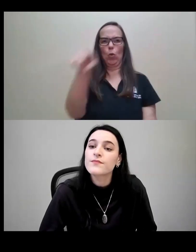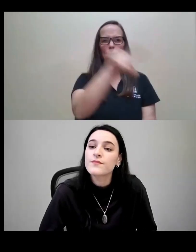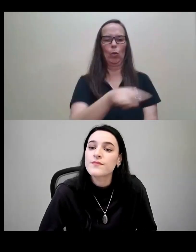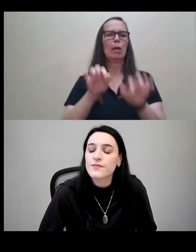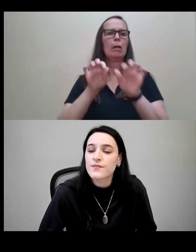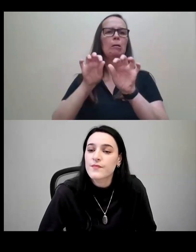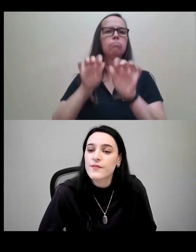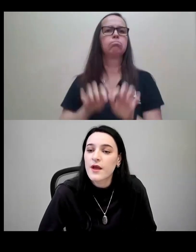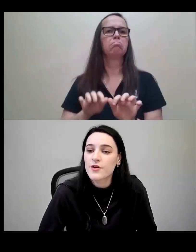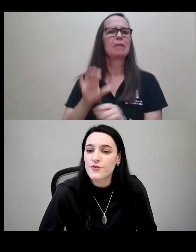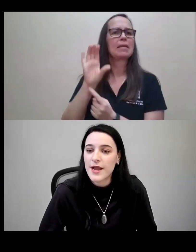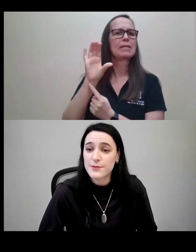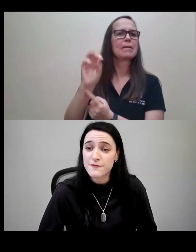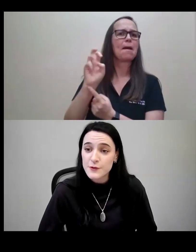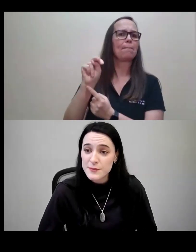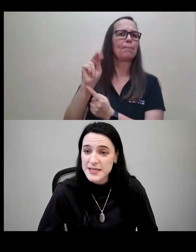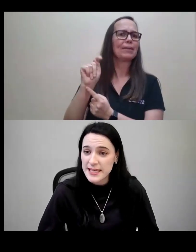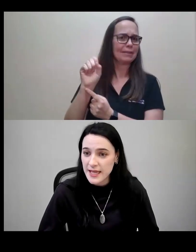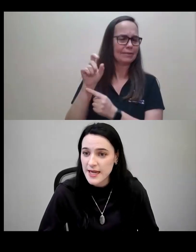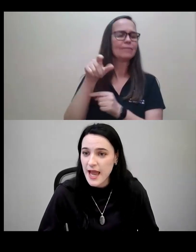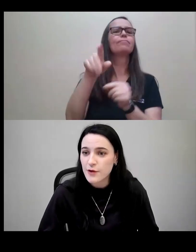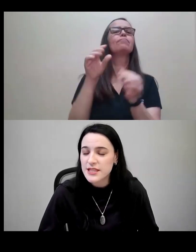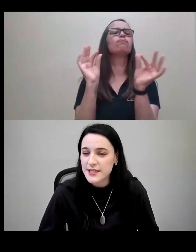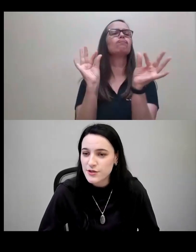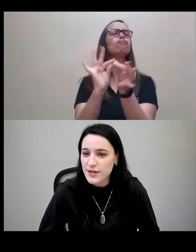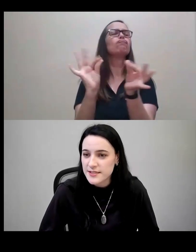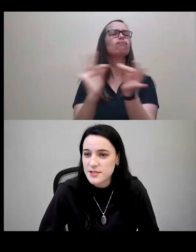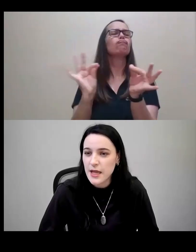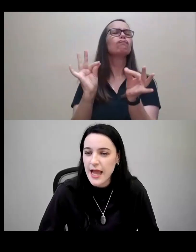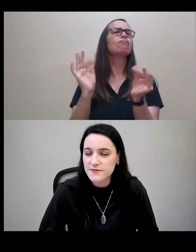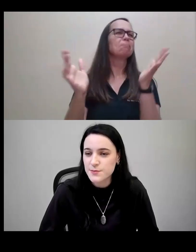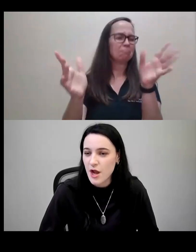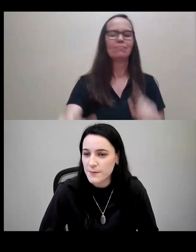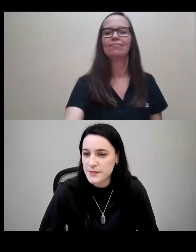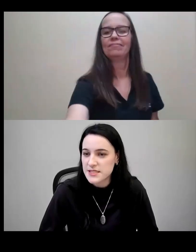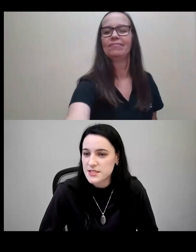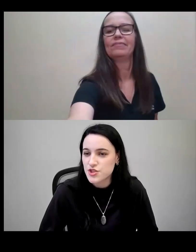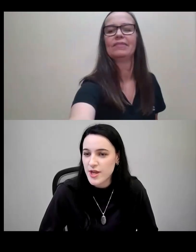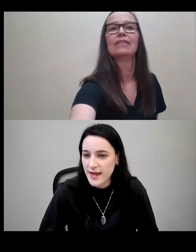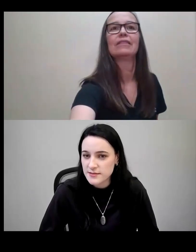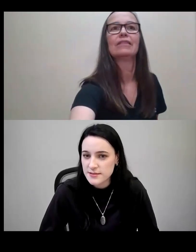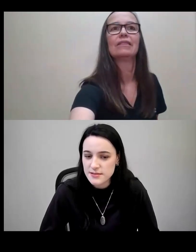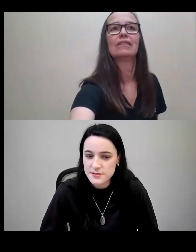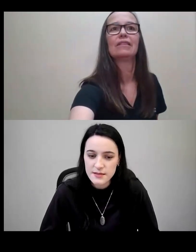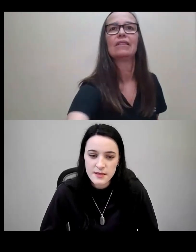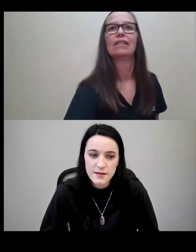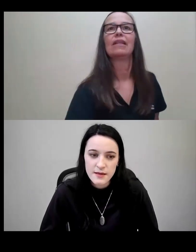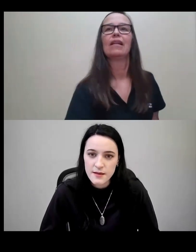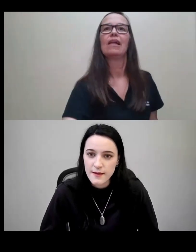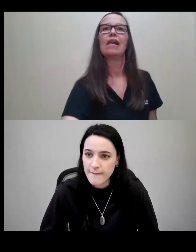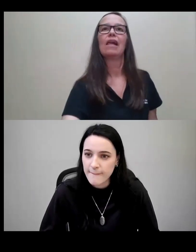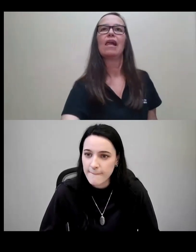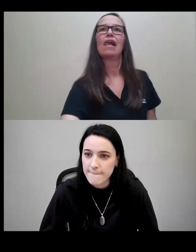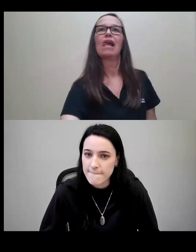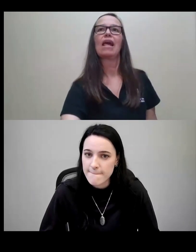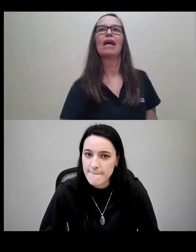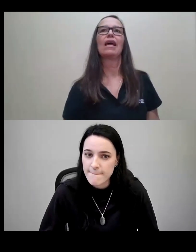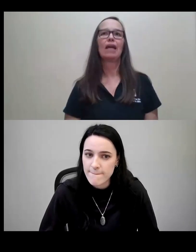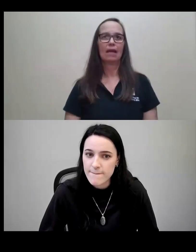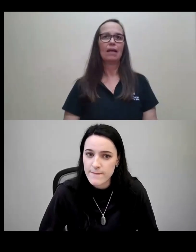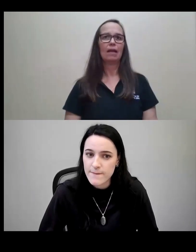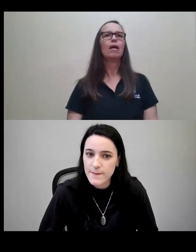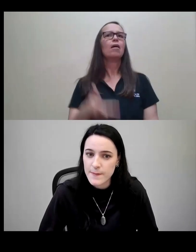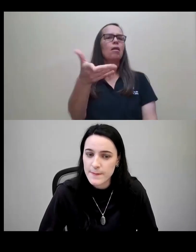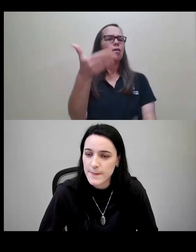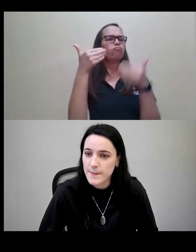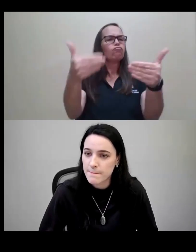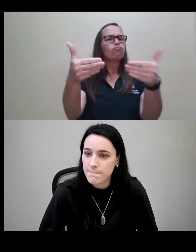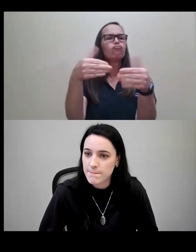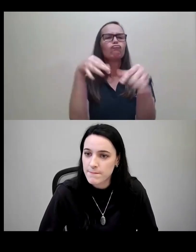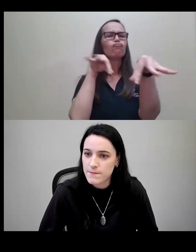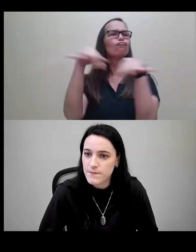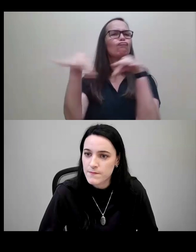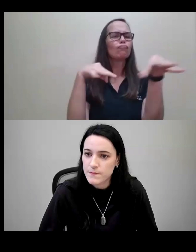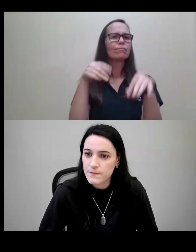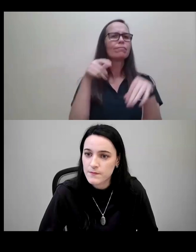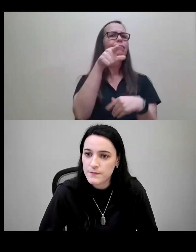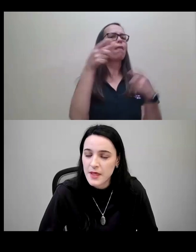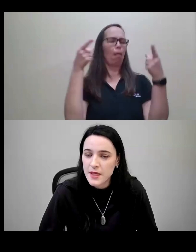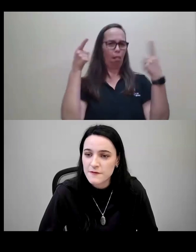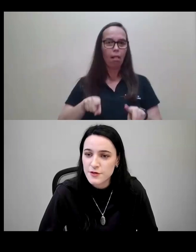All right, before we begin, I would like you guys to have some comments in the chat.